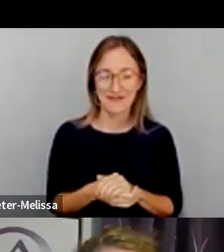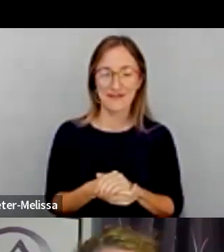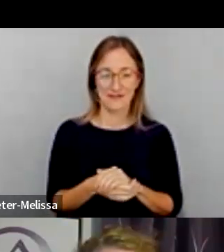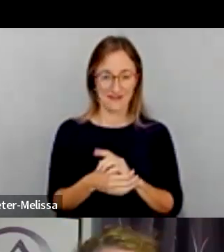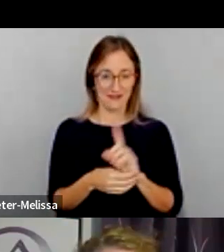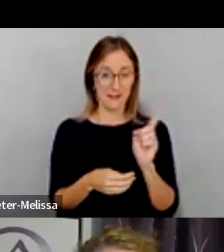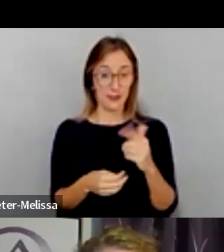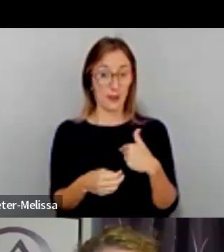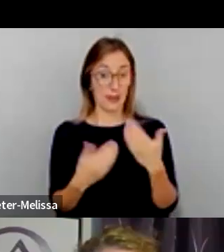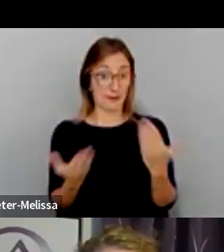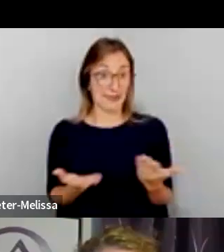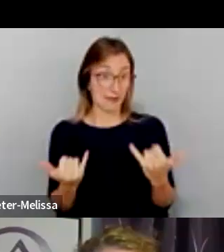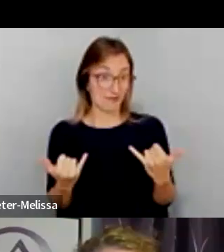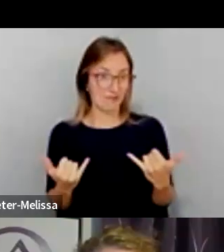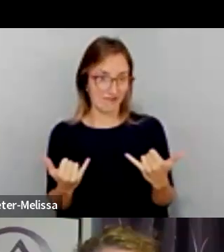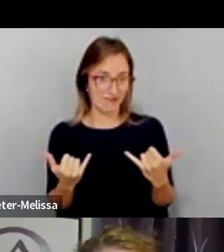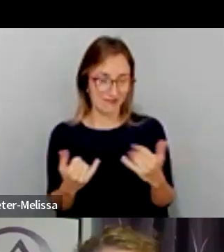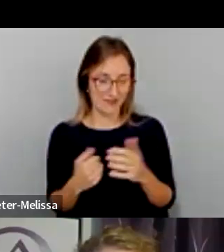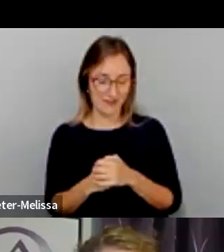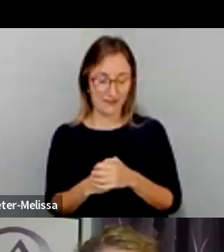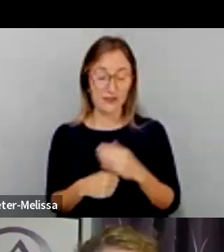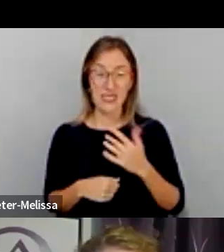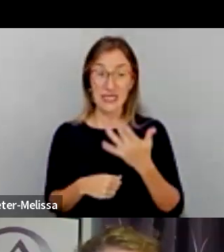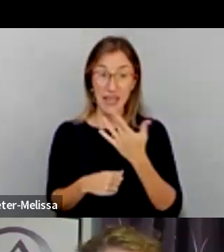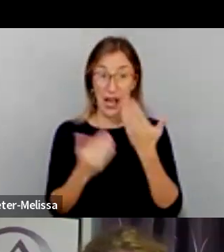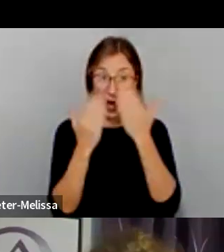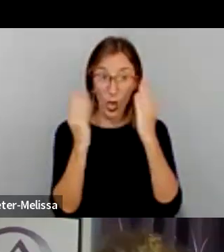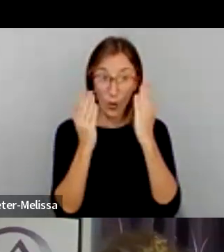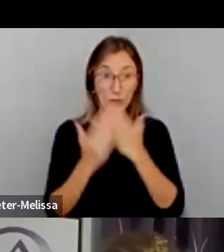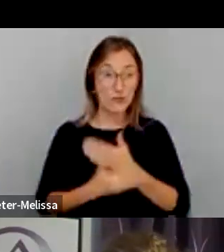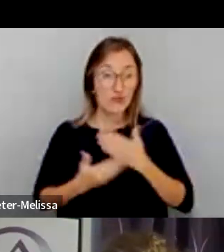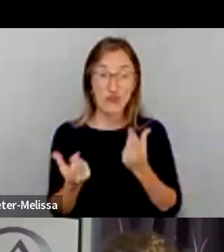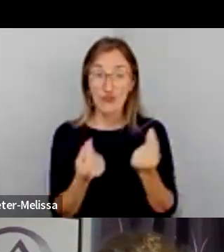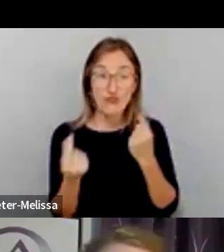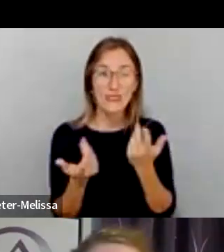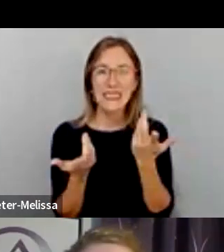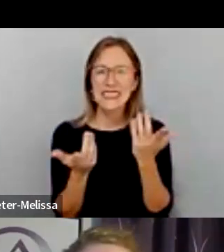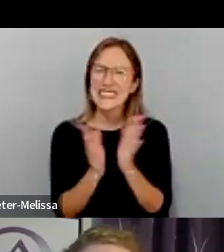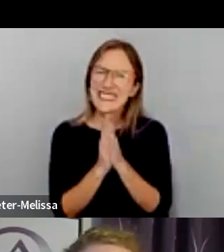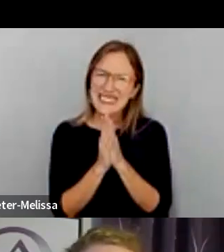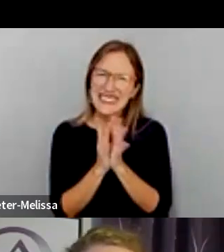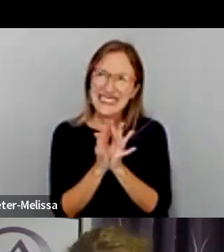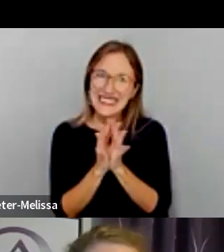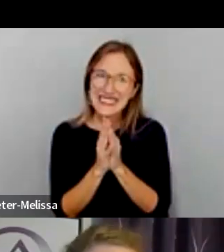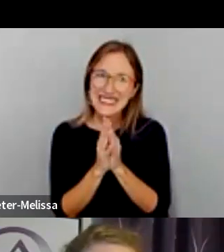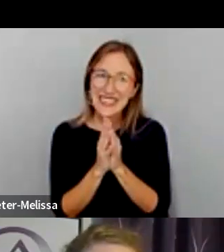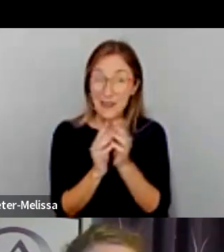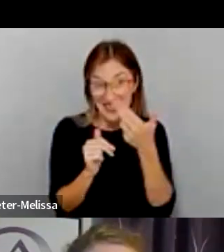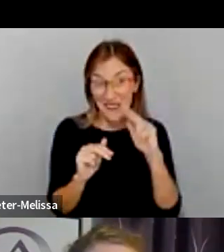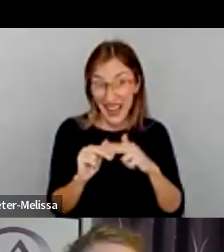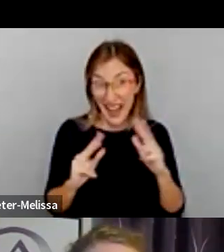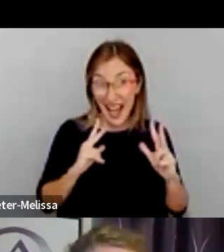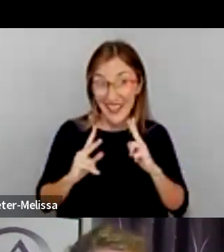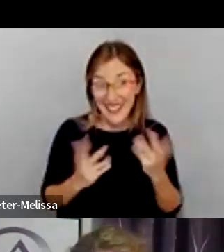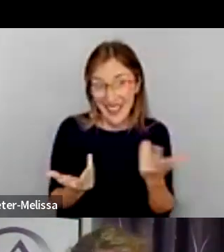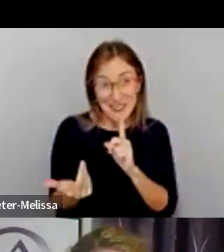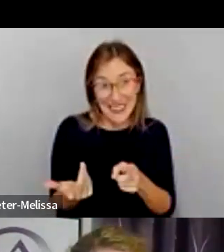Fort Worth Texas right now. If you don't know where that is, that is near